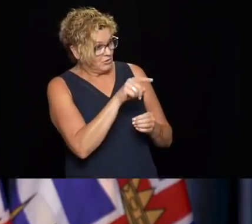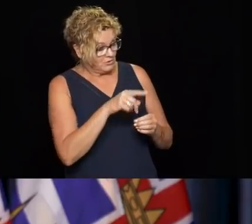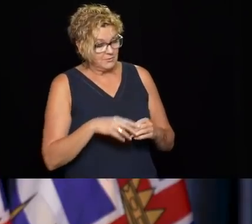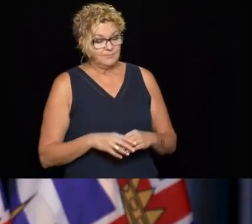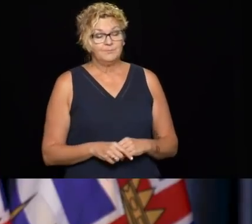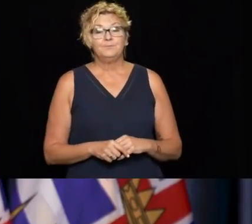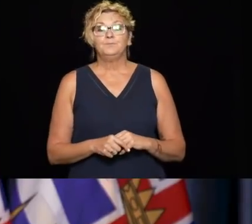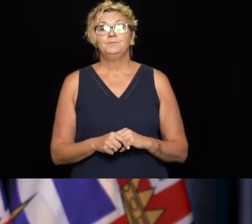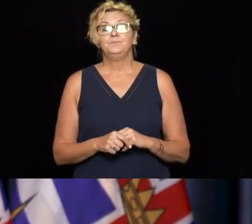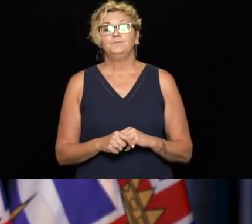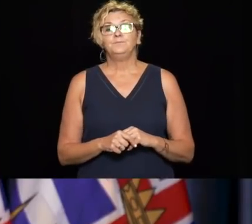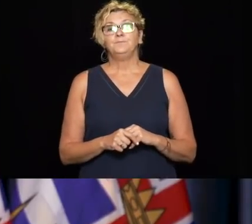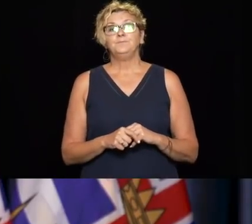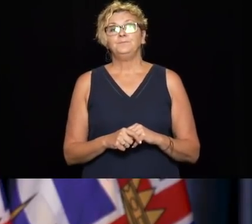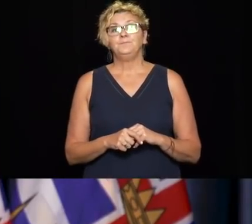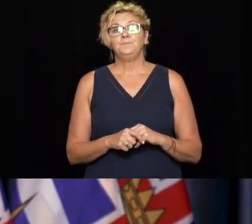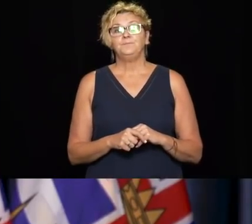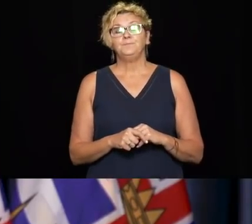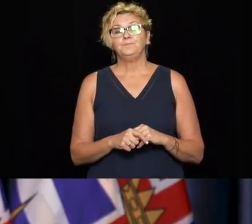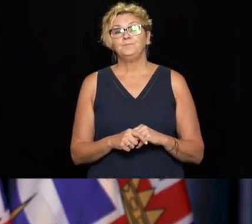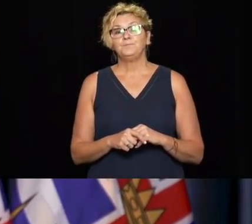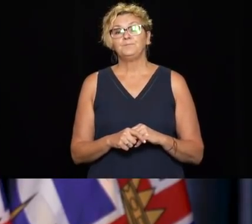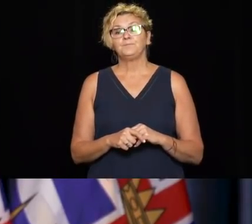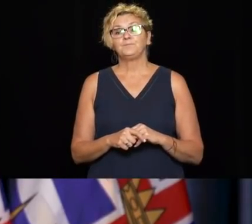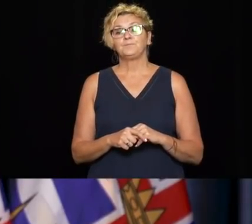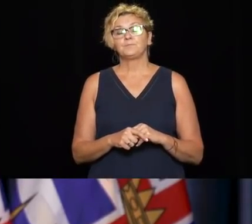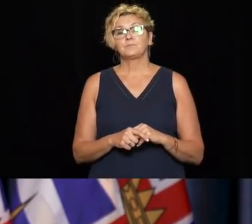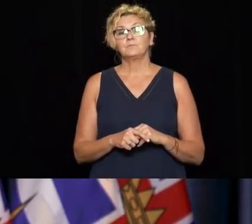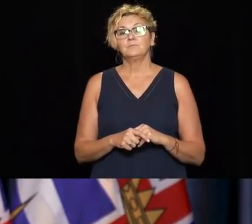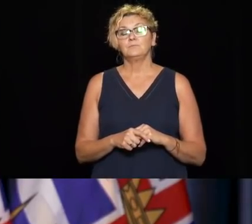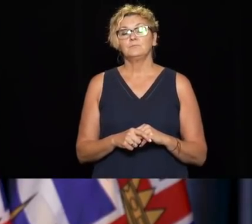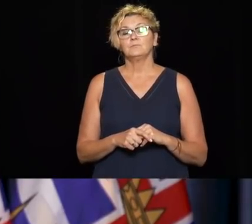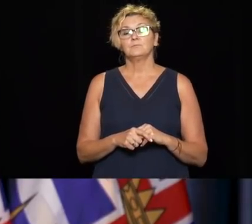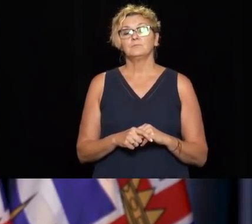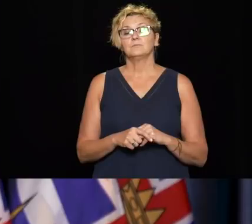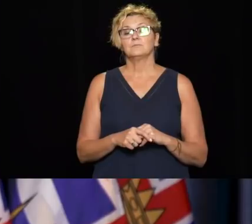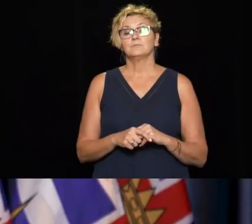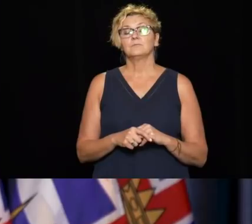We have time for one more question today and it is from Leslie. Thank you. Dr.